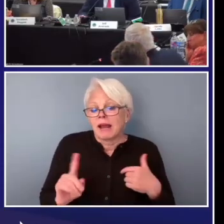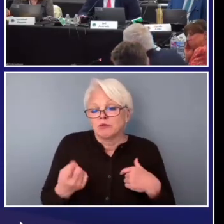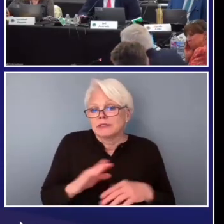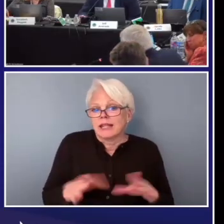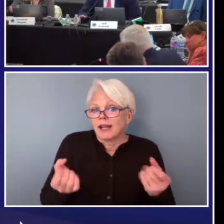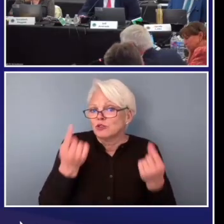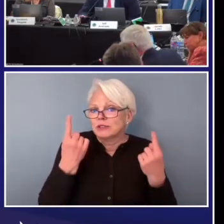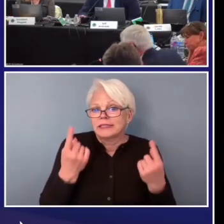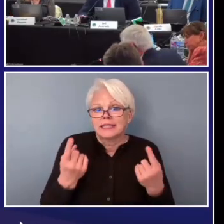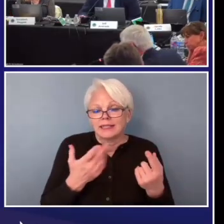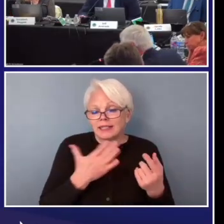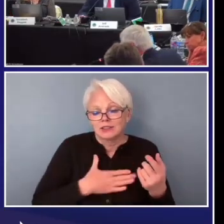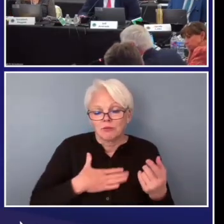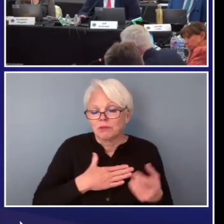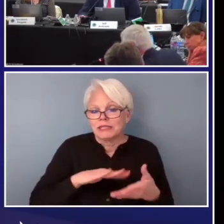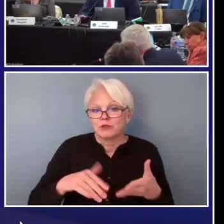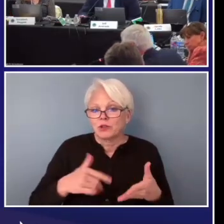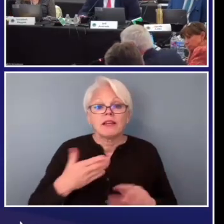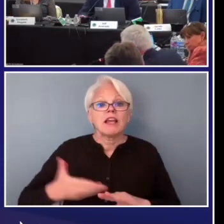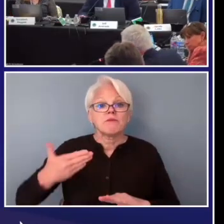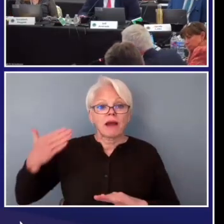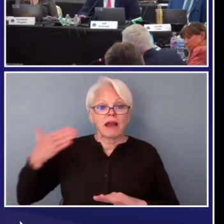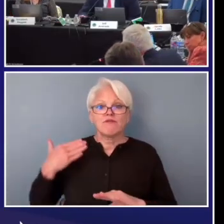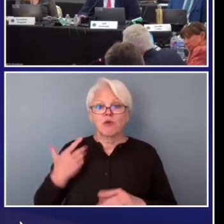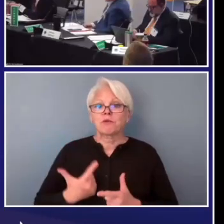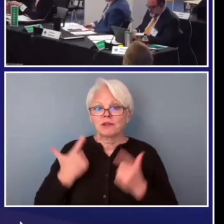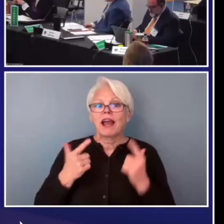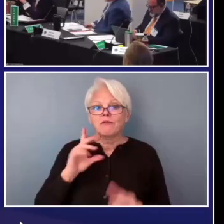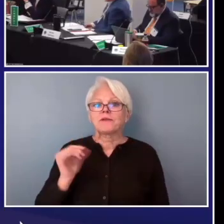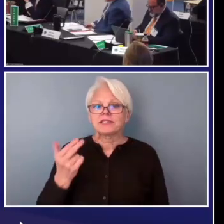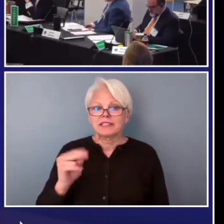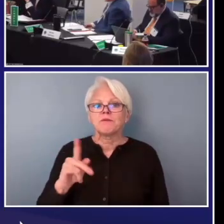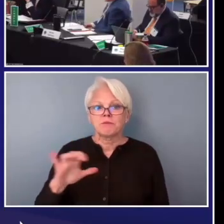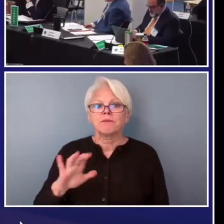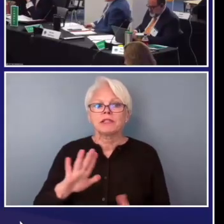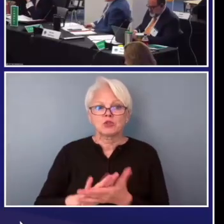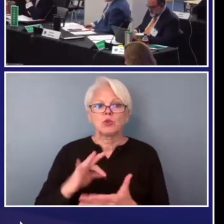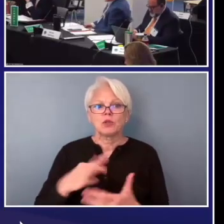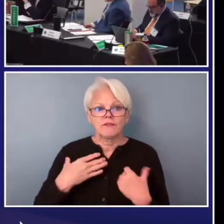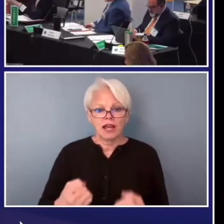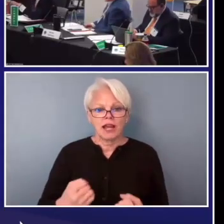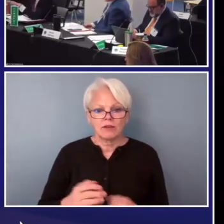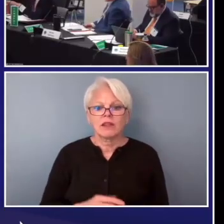But, you know, in my former life, I was a dean of a school of public health, we were accredited by the commission or Counseling Education and Public Health, CEPH.